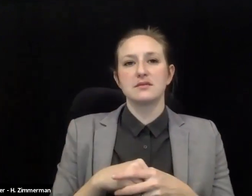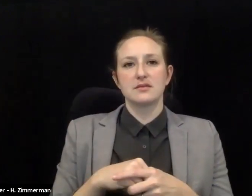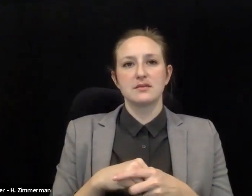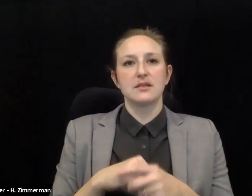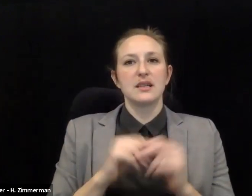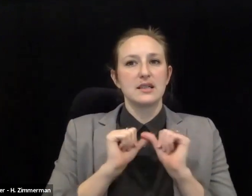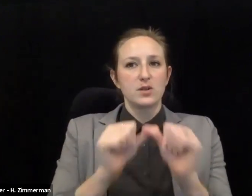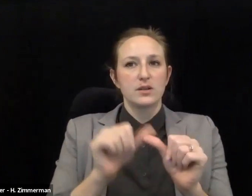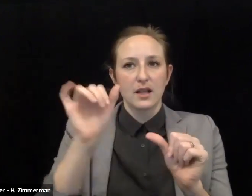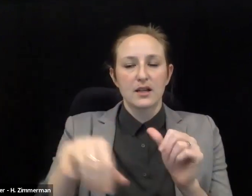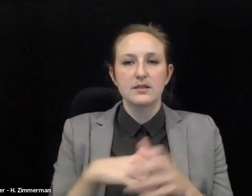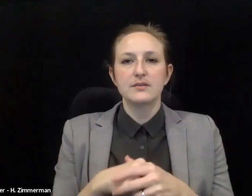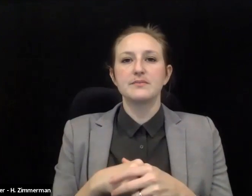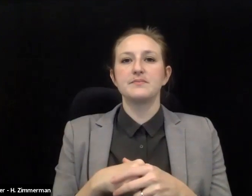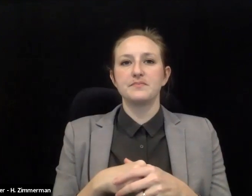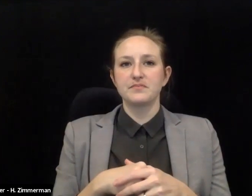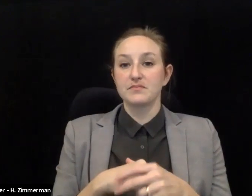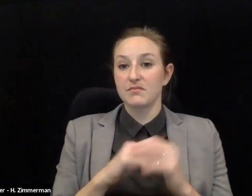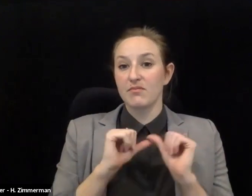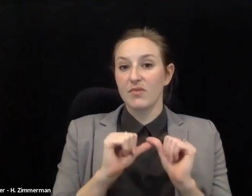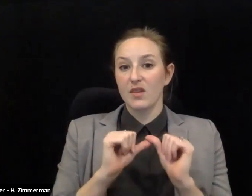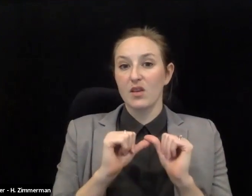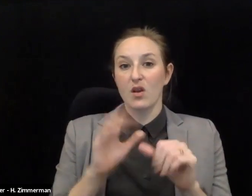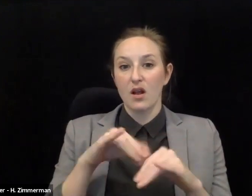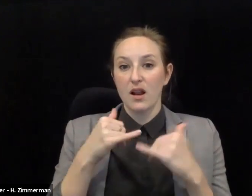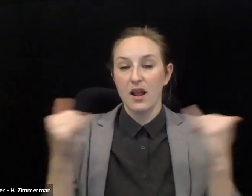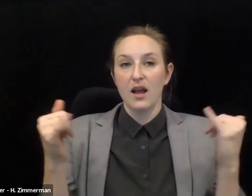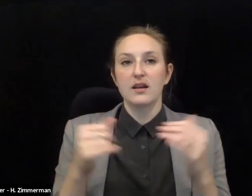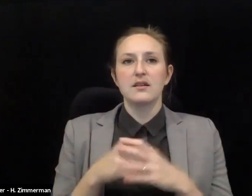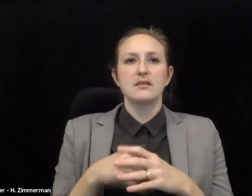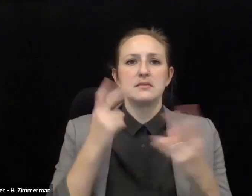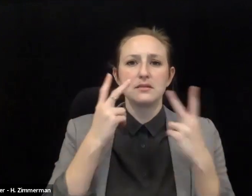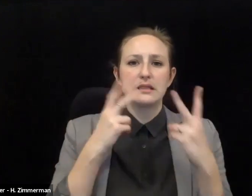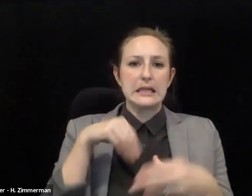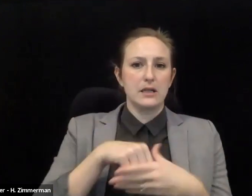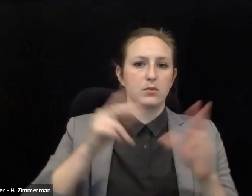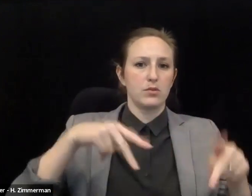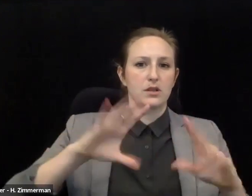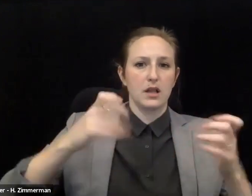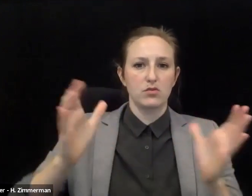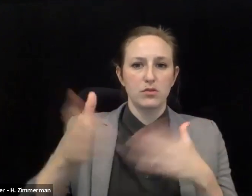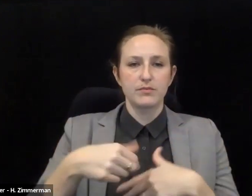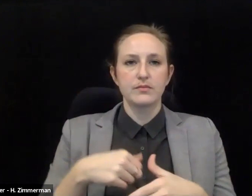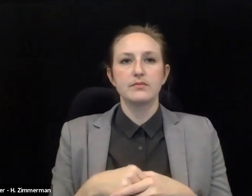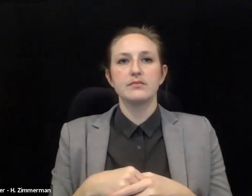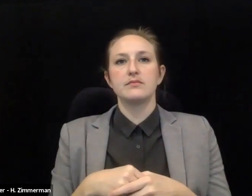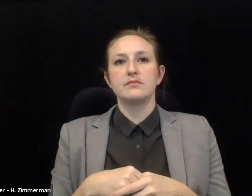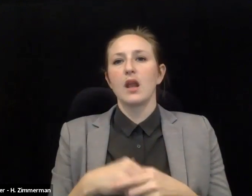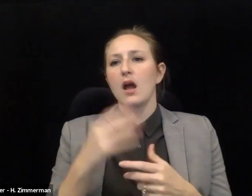integrated more virtual environment, even in a you know in person classroom. And another thing to think about is as an organization